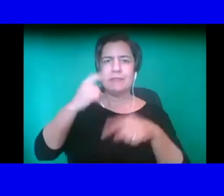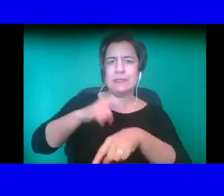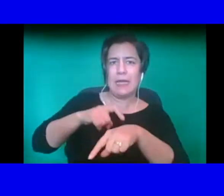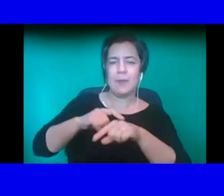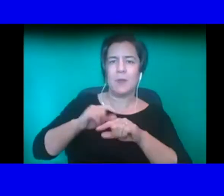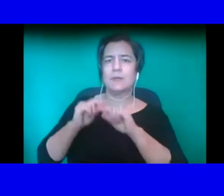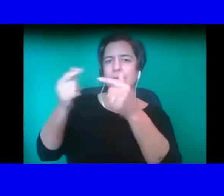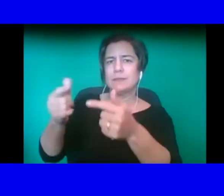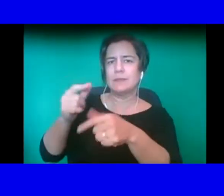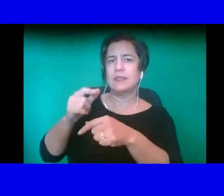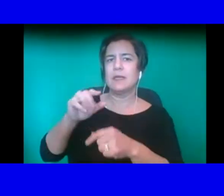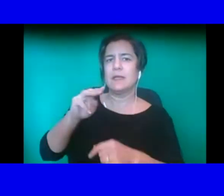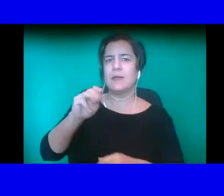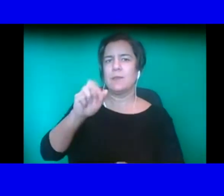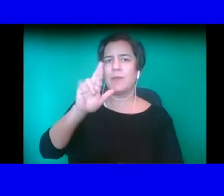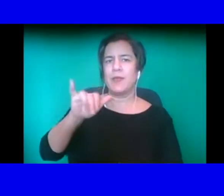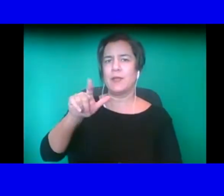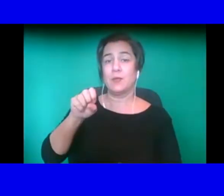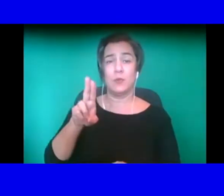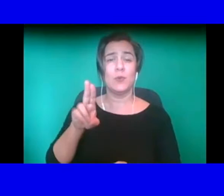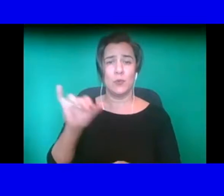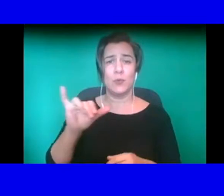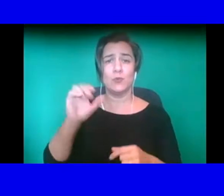some time to address you all, as well. Thank you.